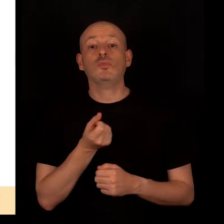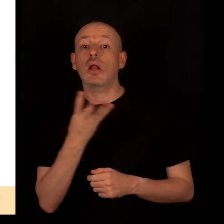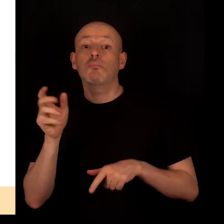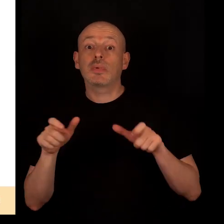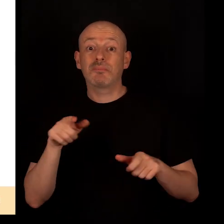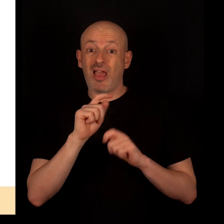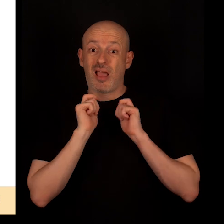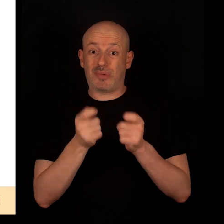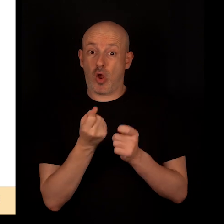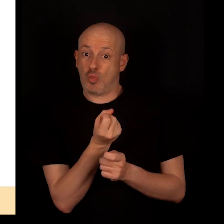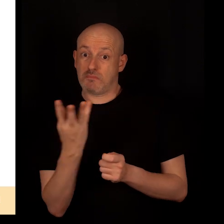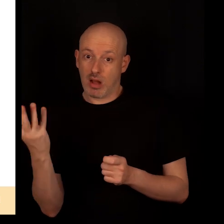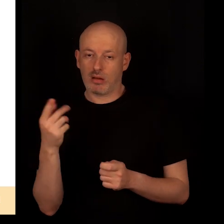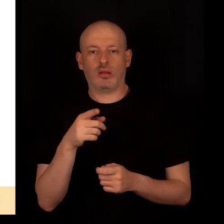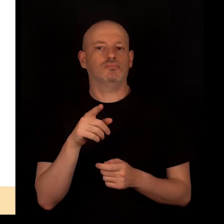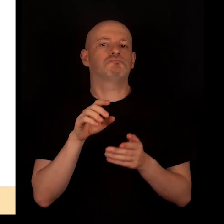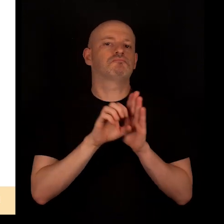Now, the number of residents in your application,